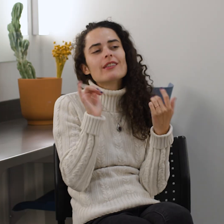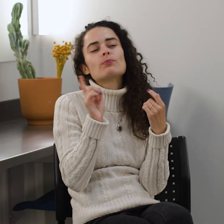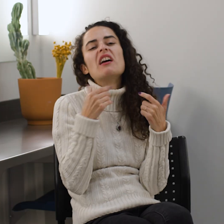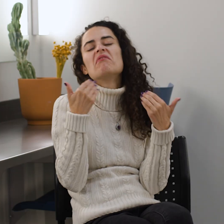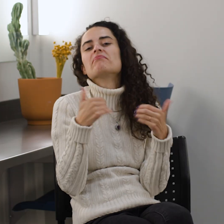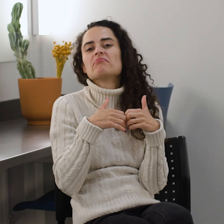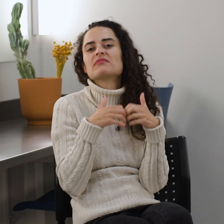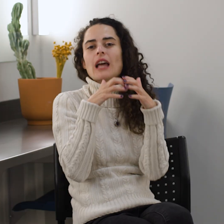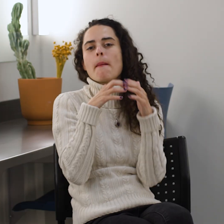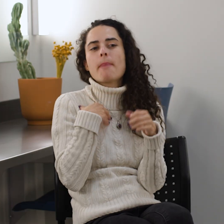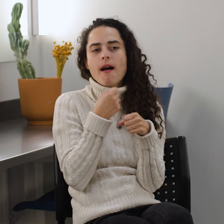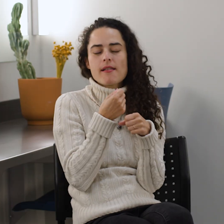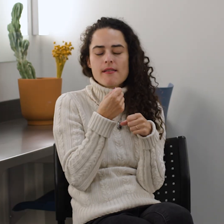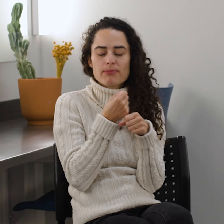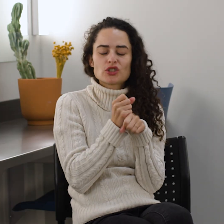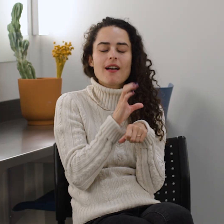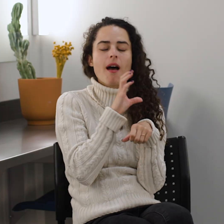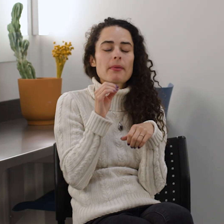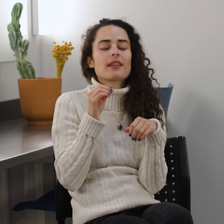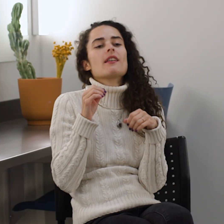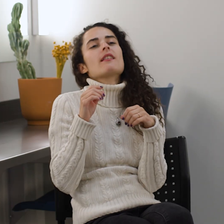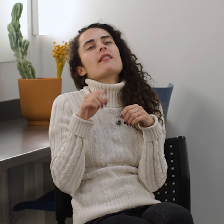That’s where I decided to start a production company.